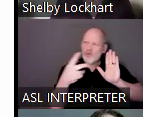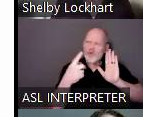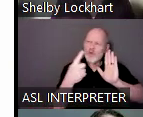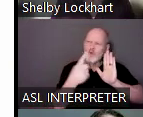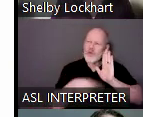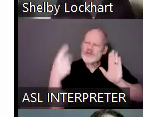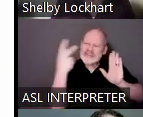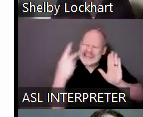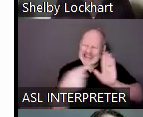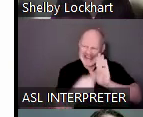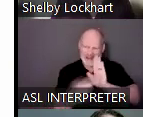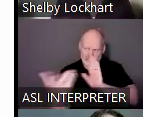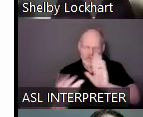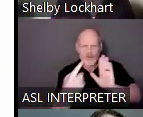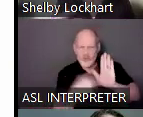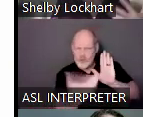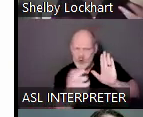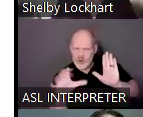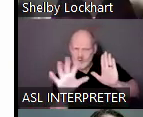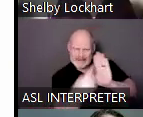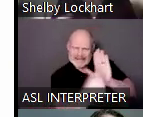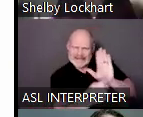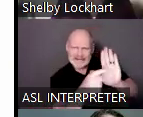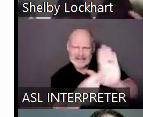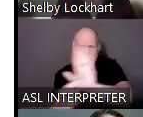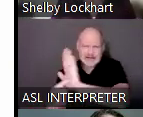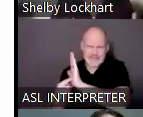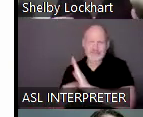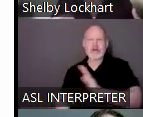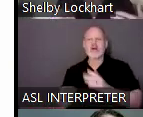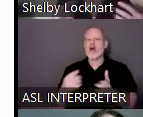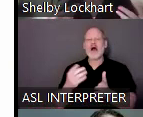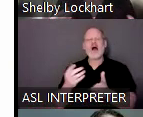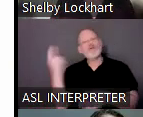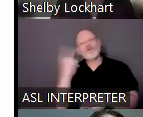I think sometimes in attendance land and even academic world we often are telling